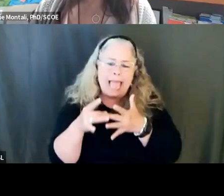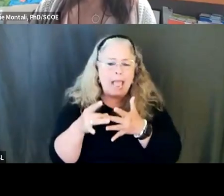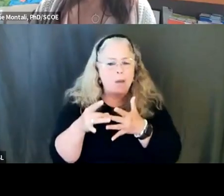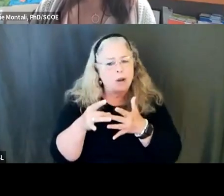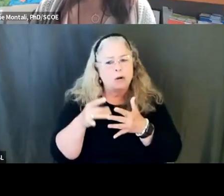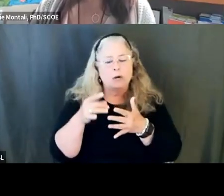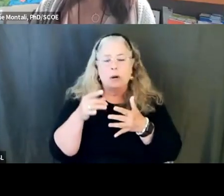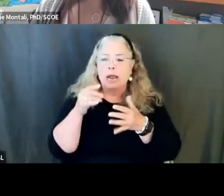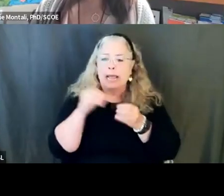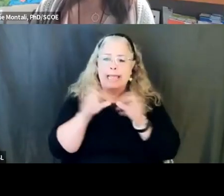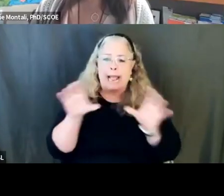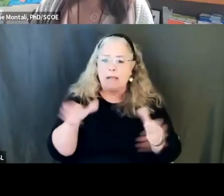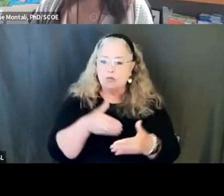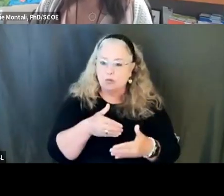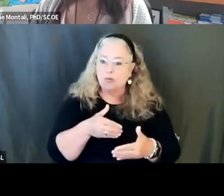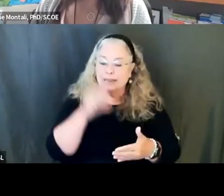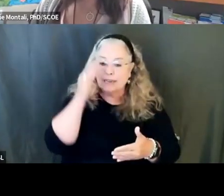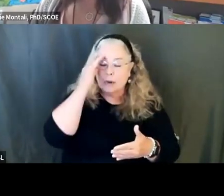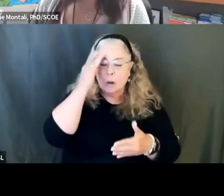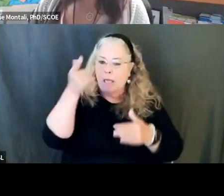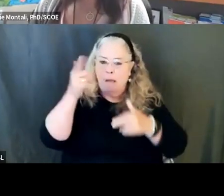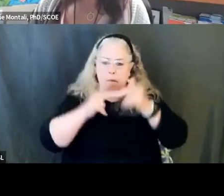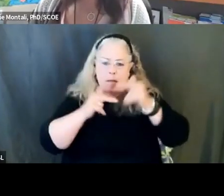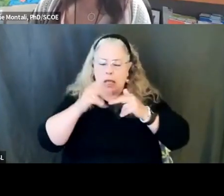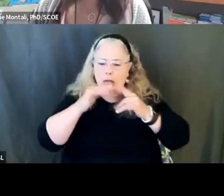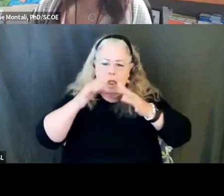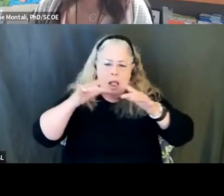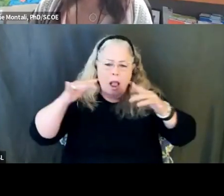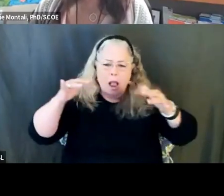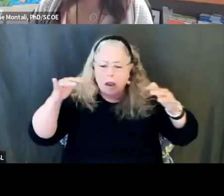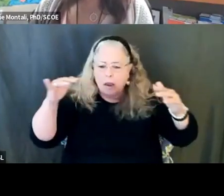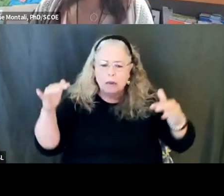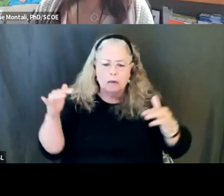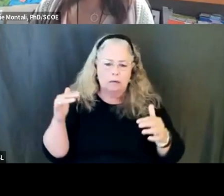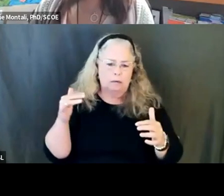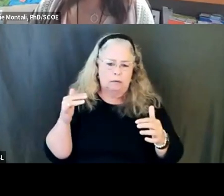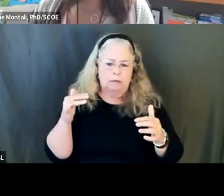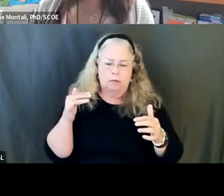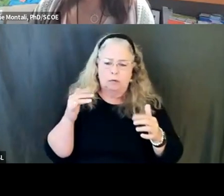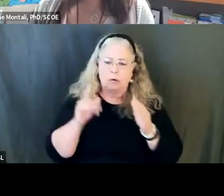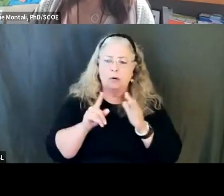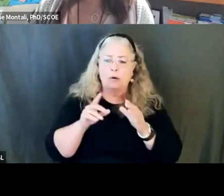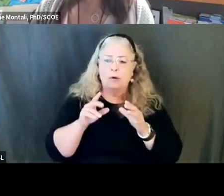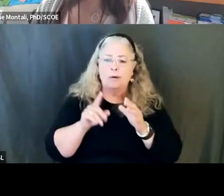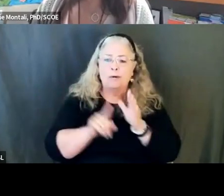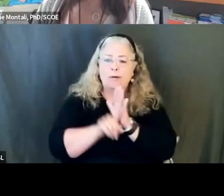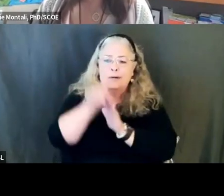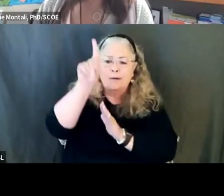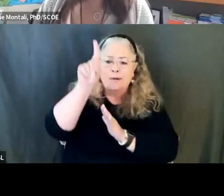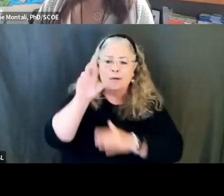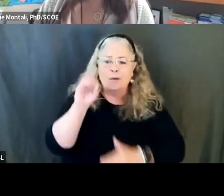leader in the classroom but they built a rocket ship that they could play in. And so they had the